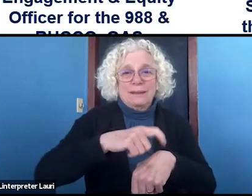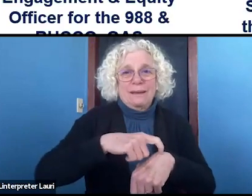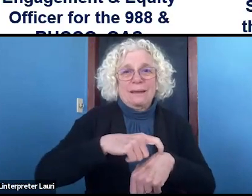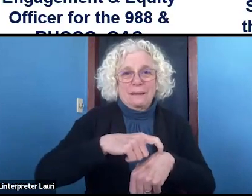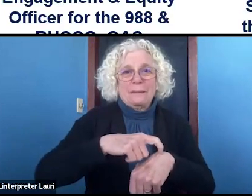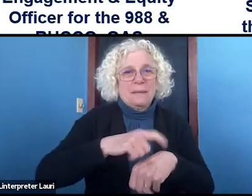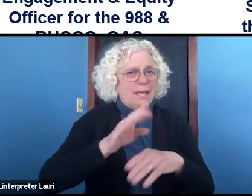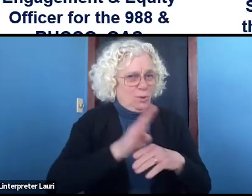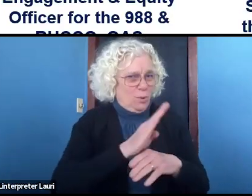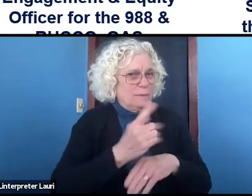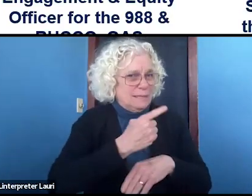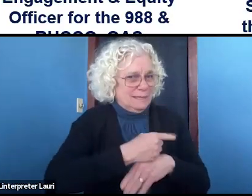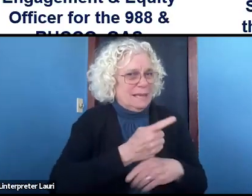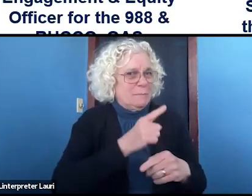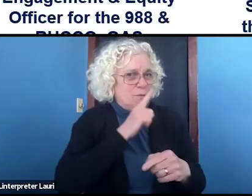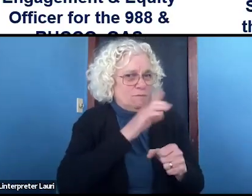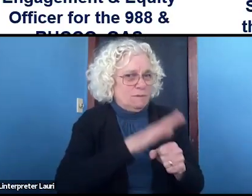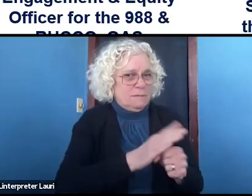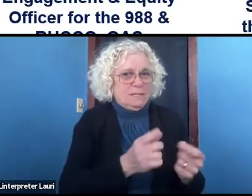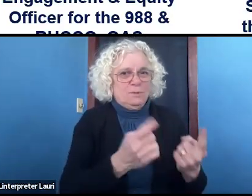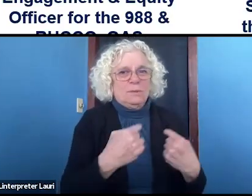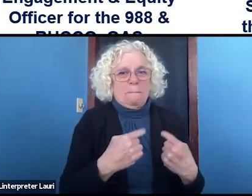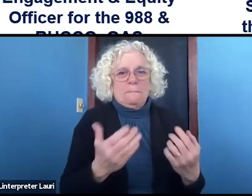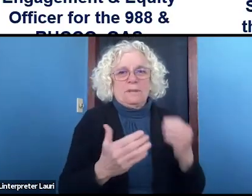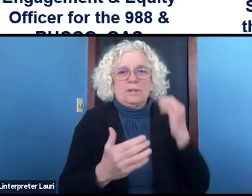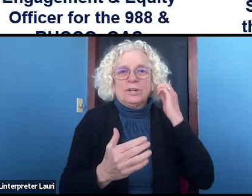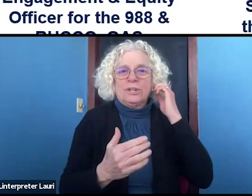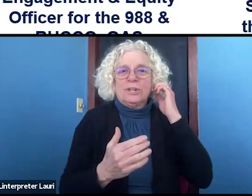day to be engaged and connected in this very important topic.